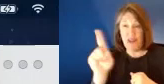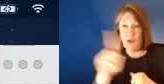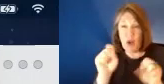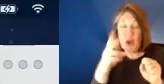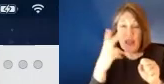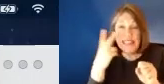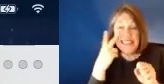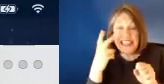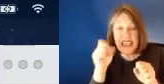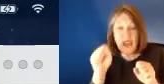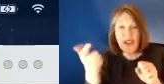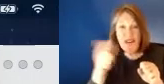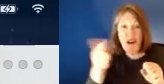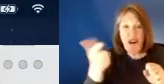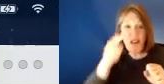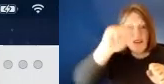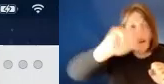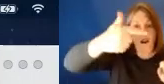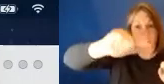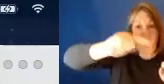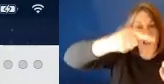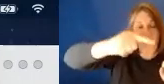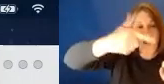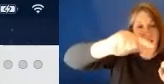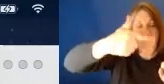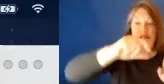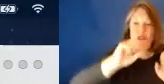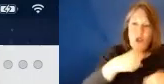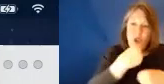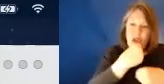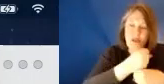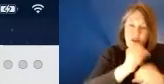06:52:41 toggle between them, so you can be creating them at the same time.